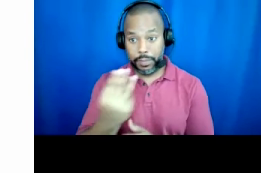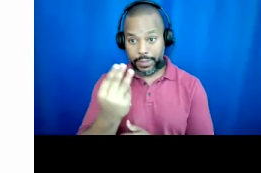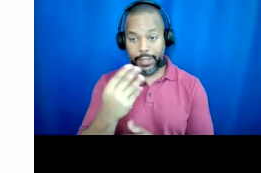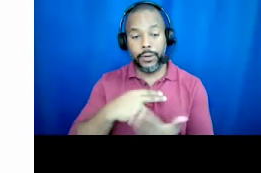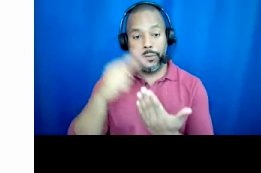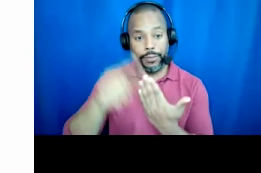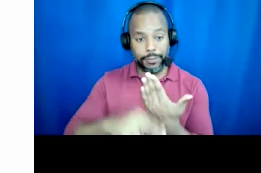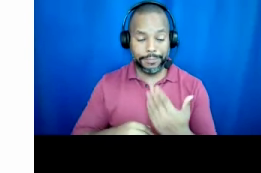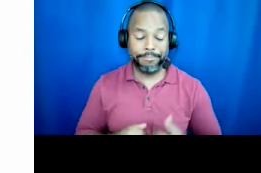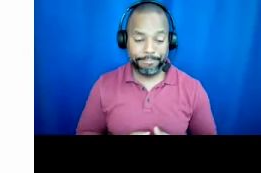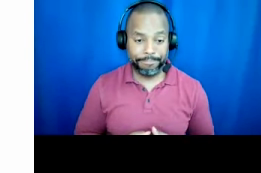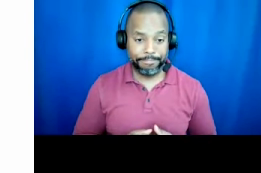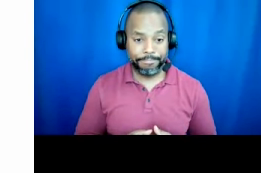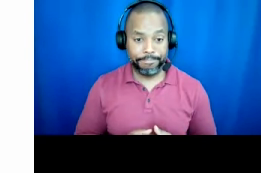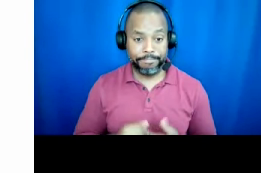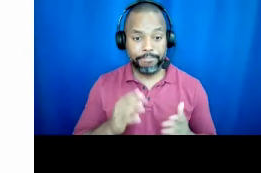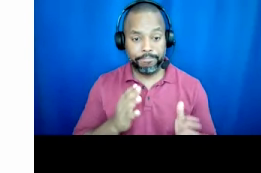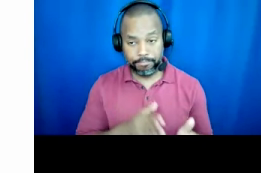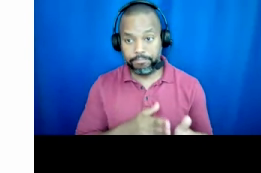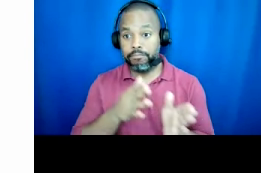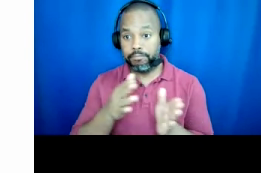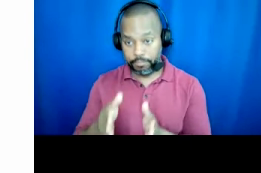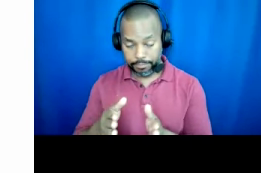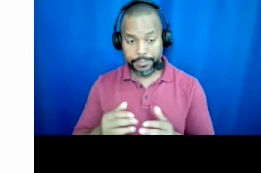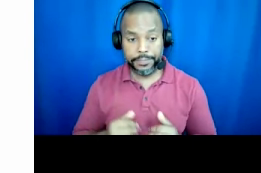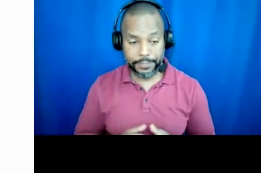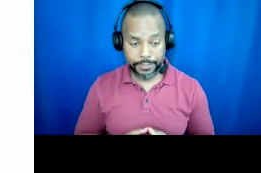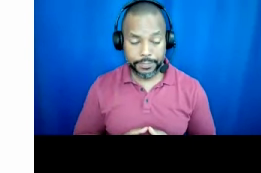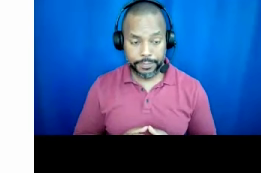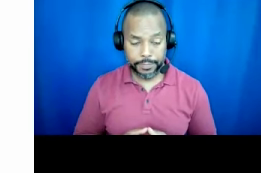Then, you know, subsequent to that submission in November,